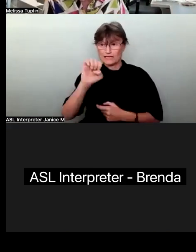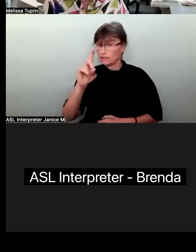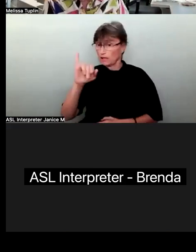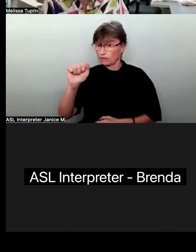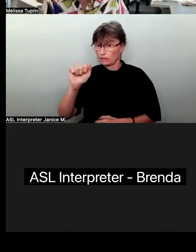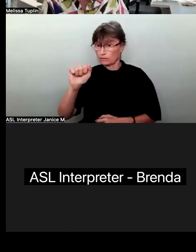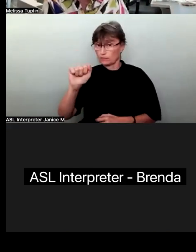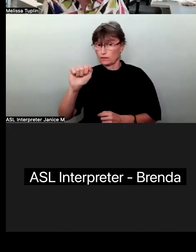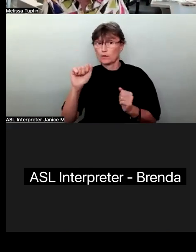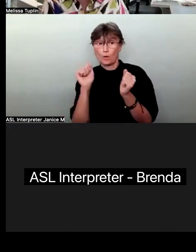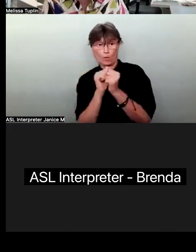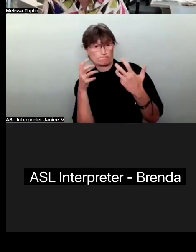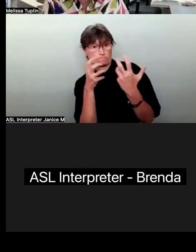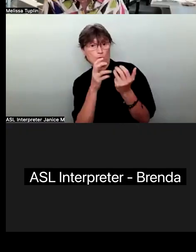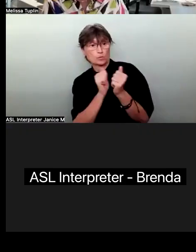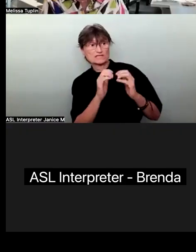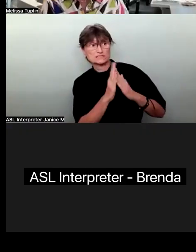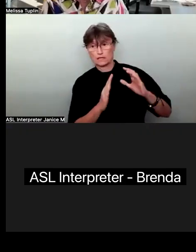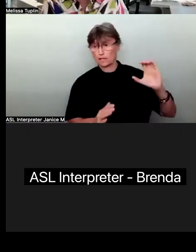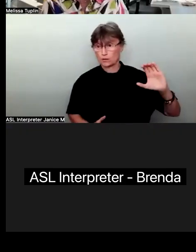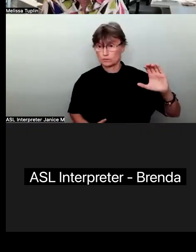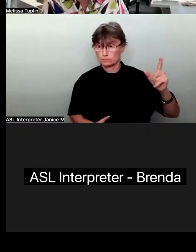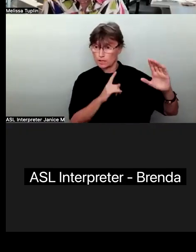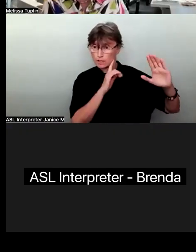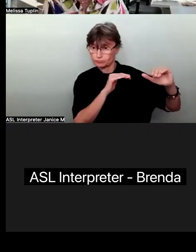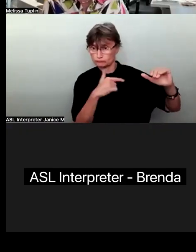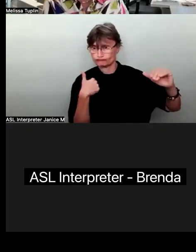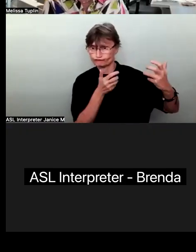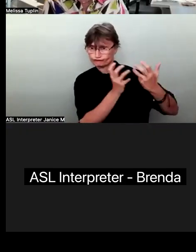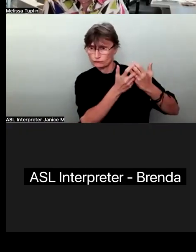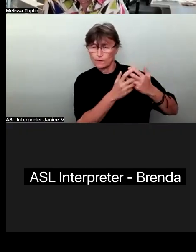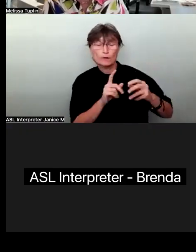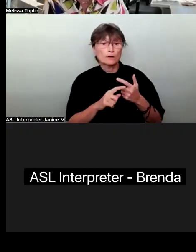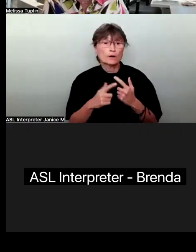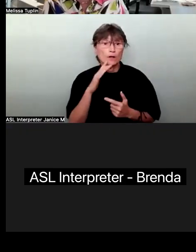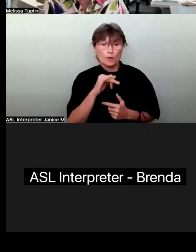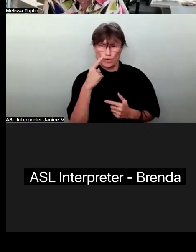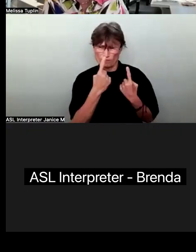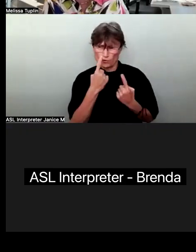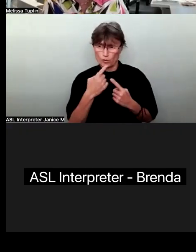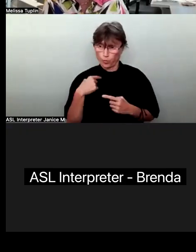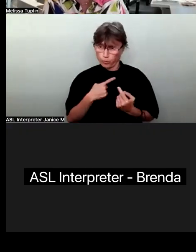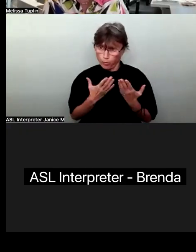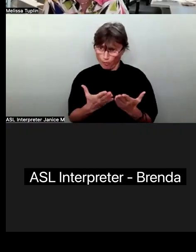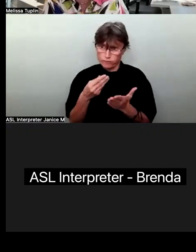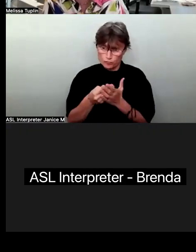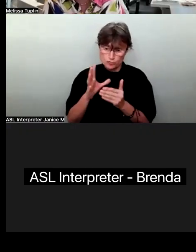The first consideration is that the organization is consistently led by, with,